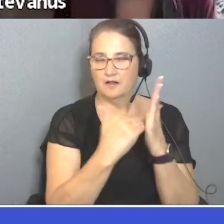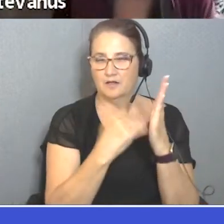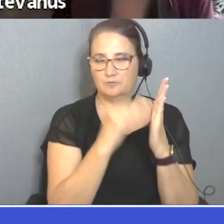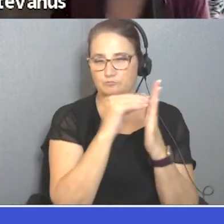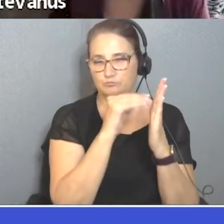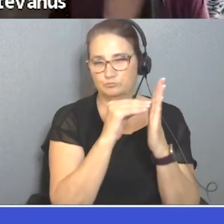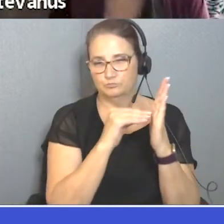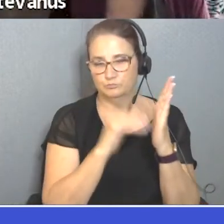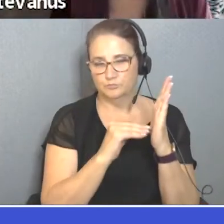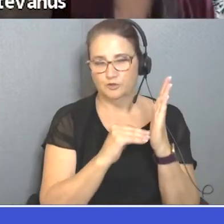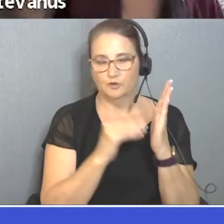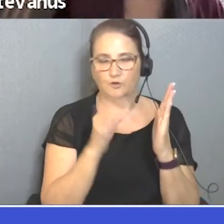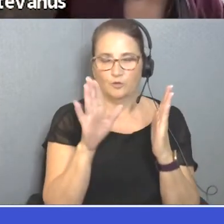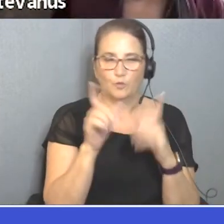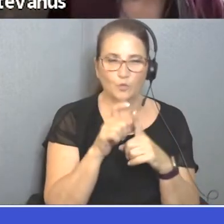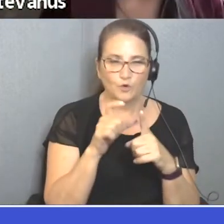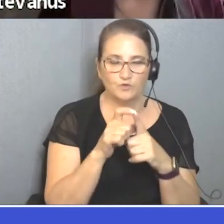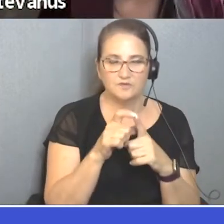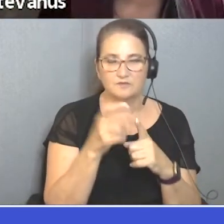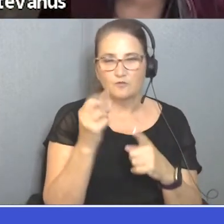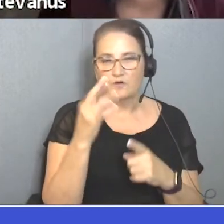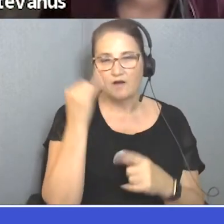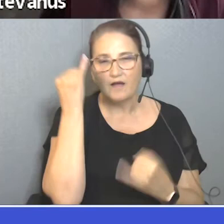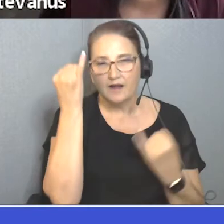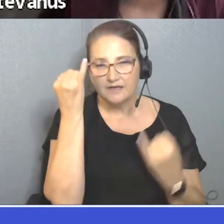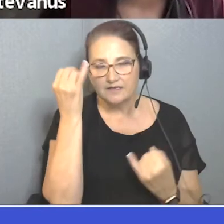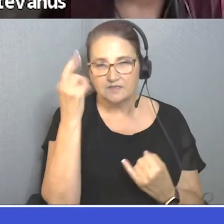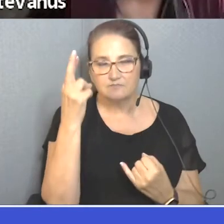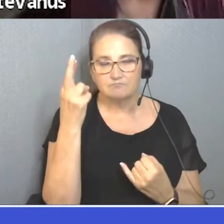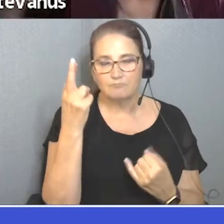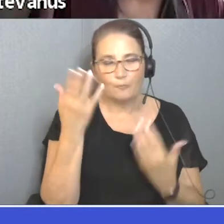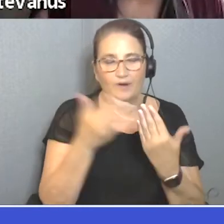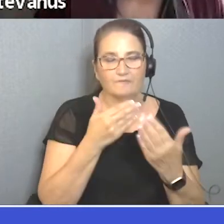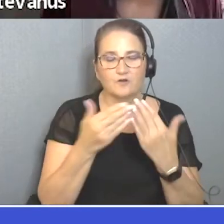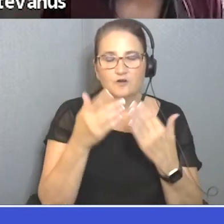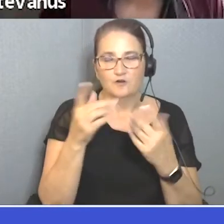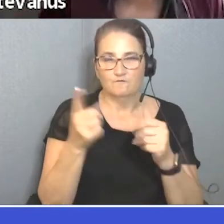may would be to list things, words,